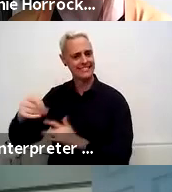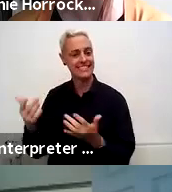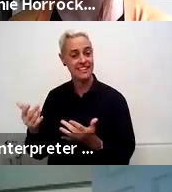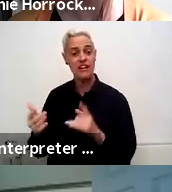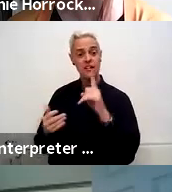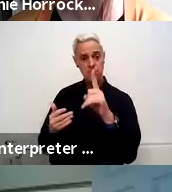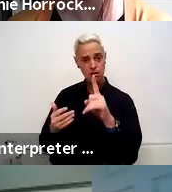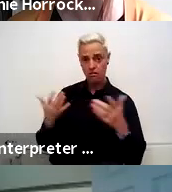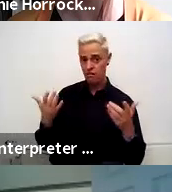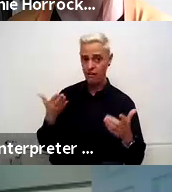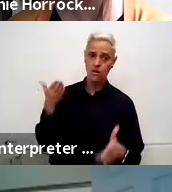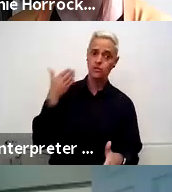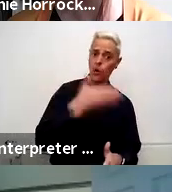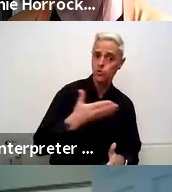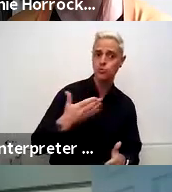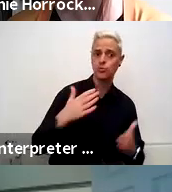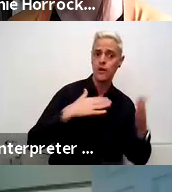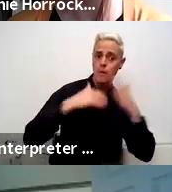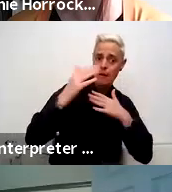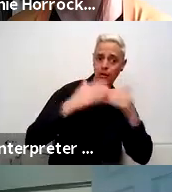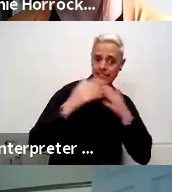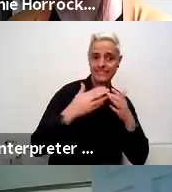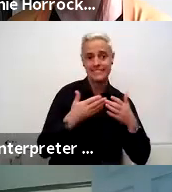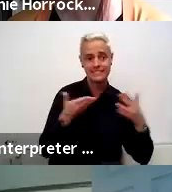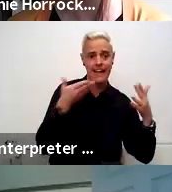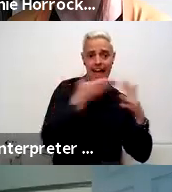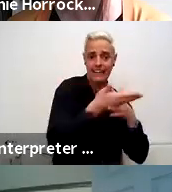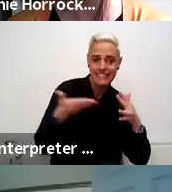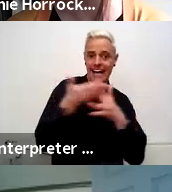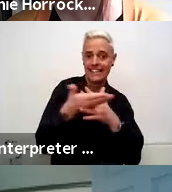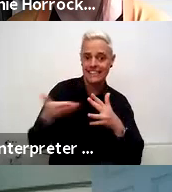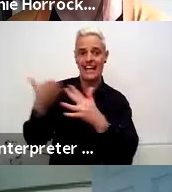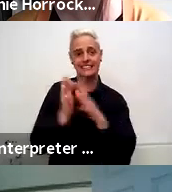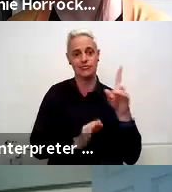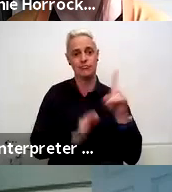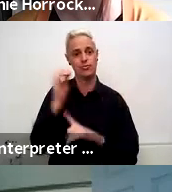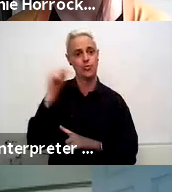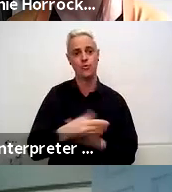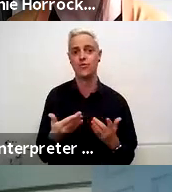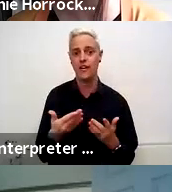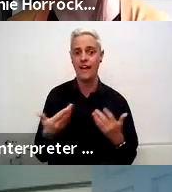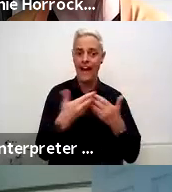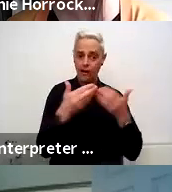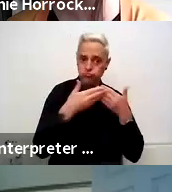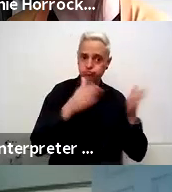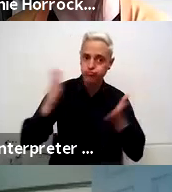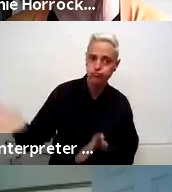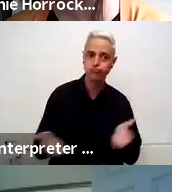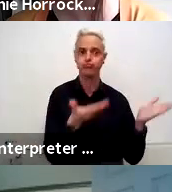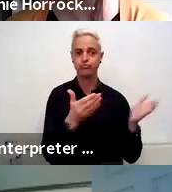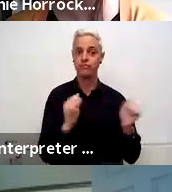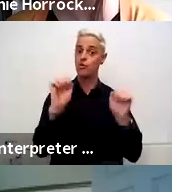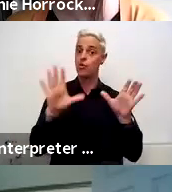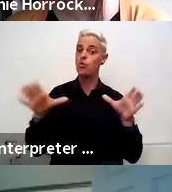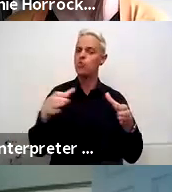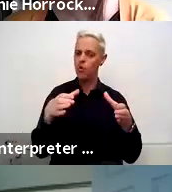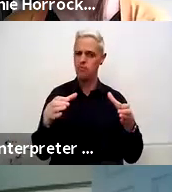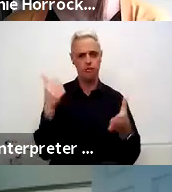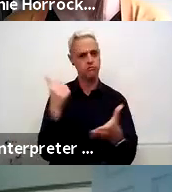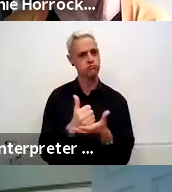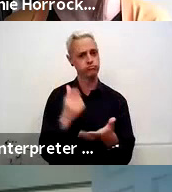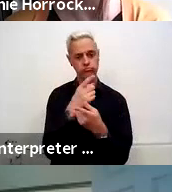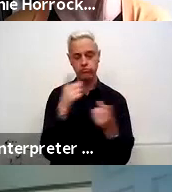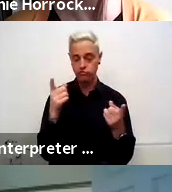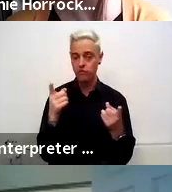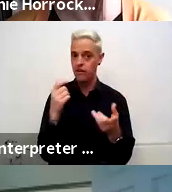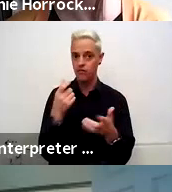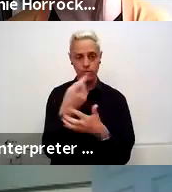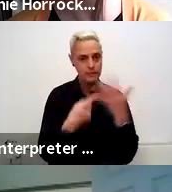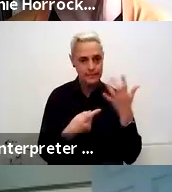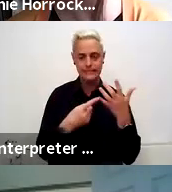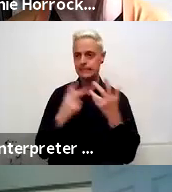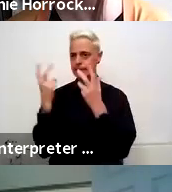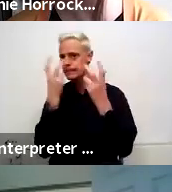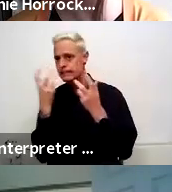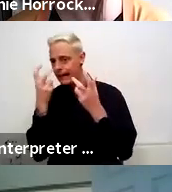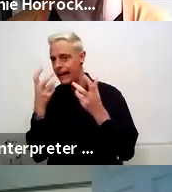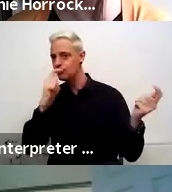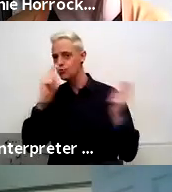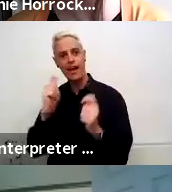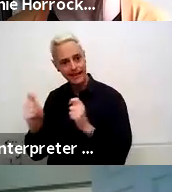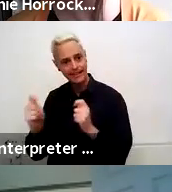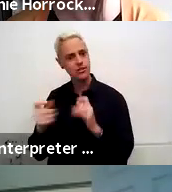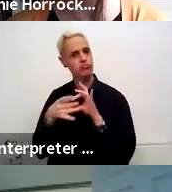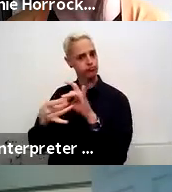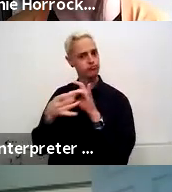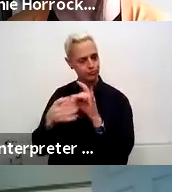But we need to make sure that the businesses actually looking at the access points how they how they can engage with the groups and your group so that other, like the eyes and ears and everything else that we need to do, and having the committee's are